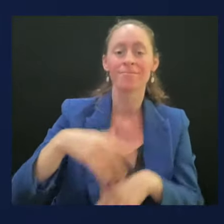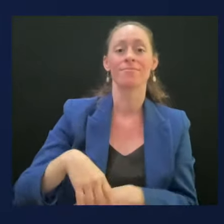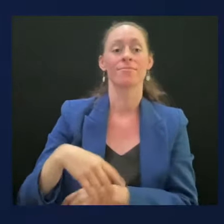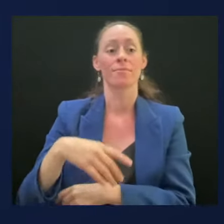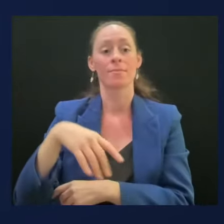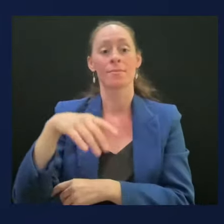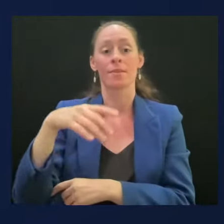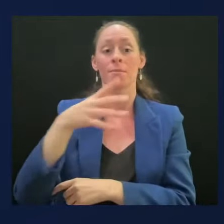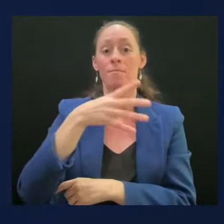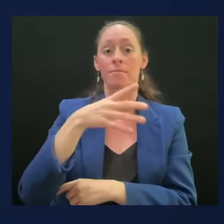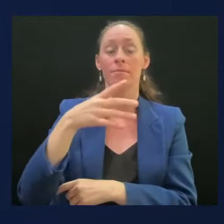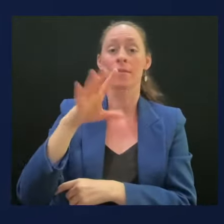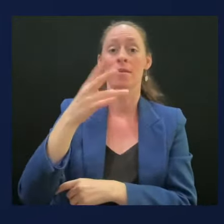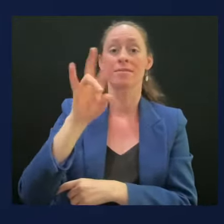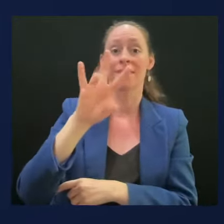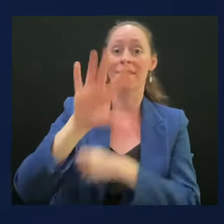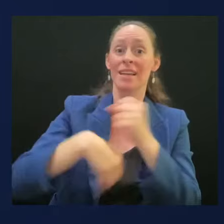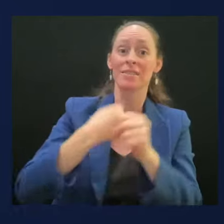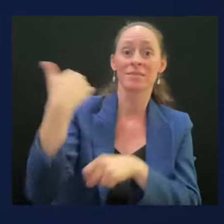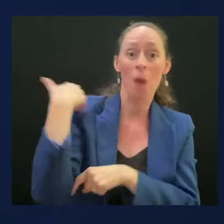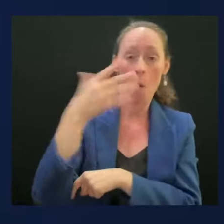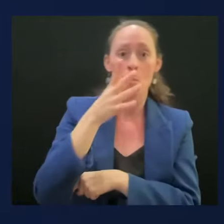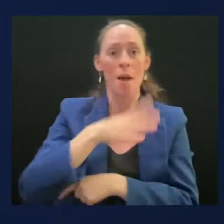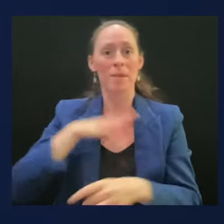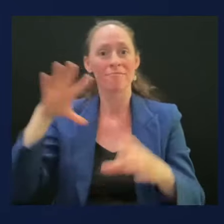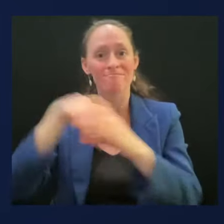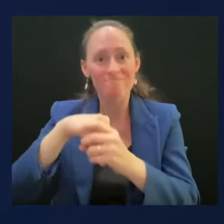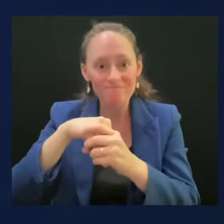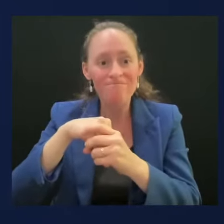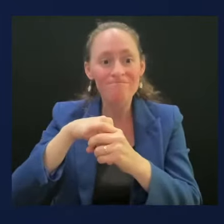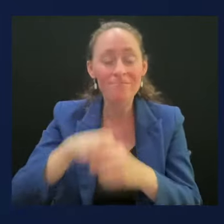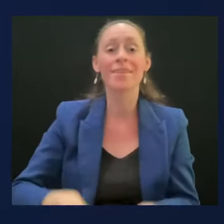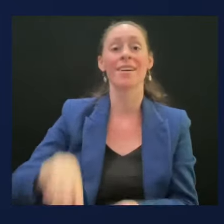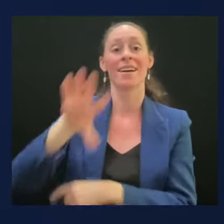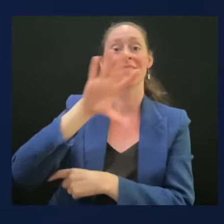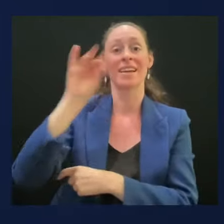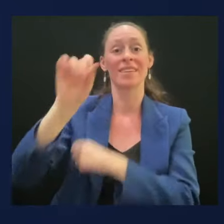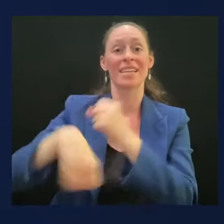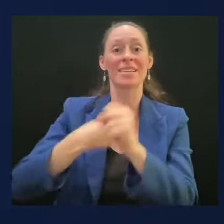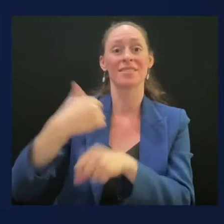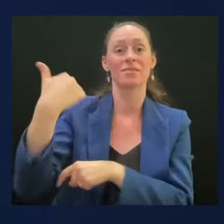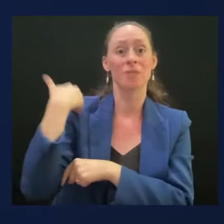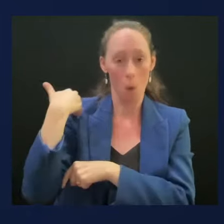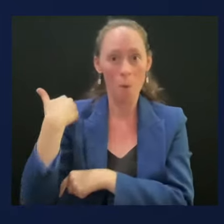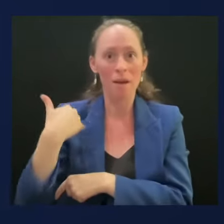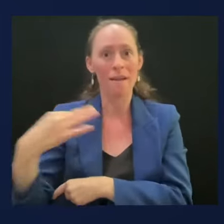Throughout the annals of history, our troops have fought for our democracy and, if necessary, died for it.